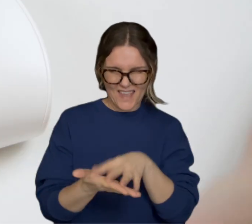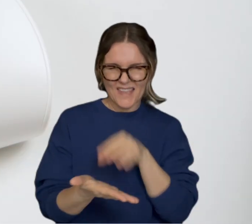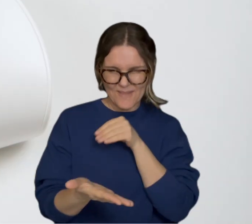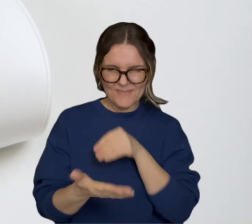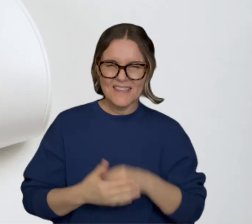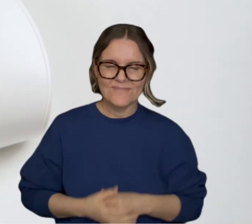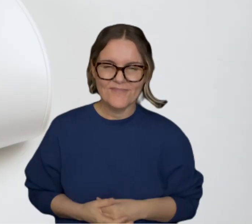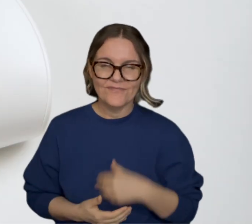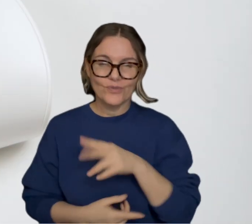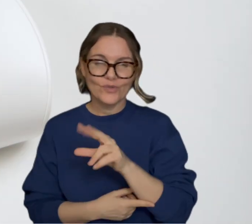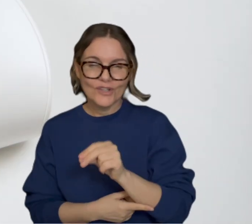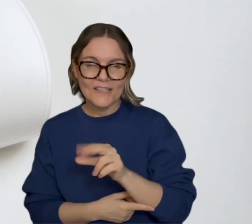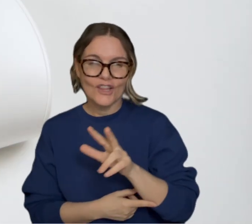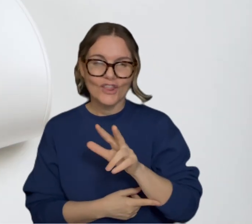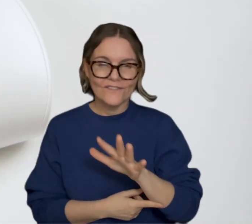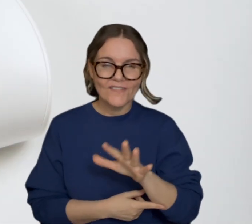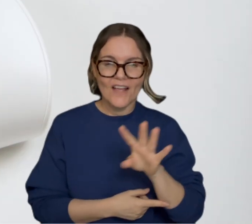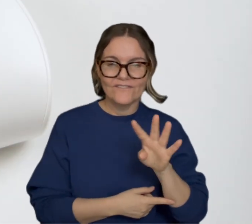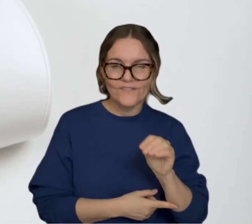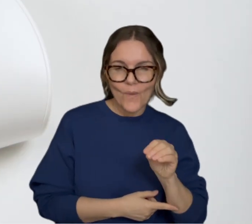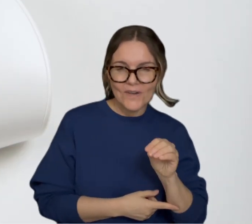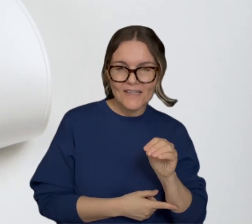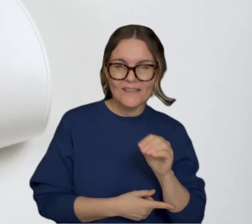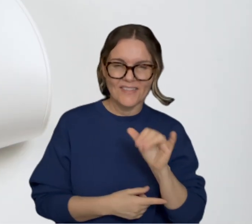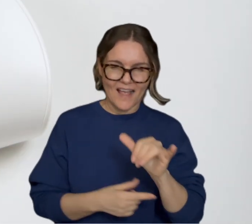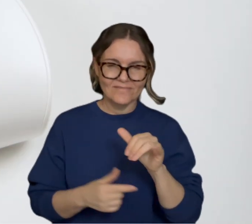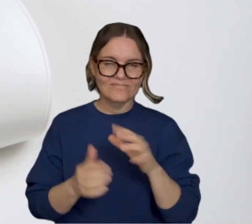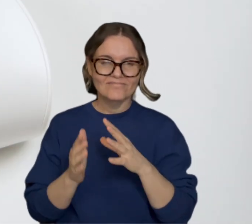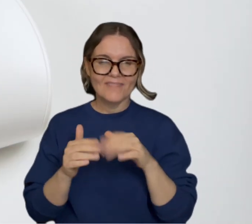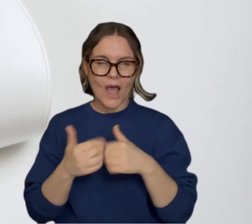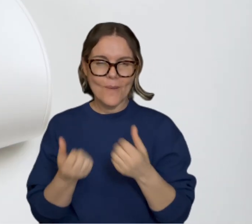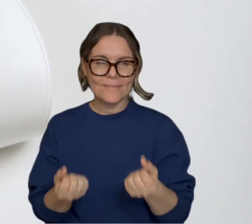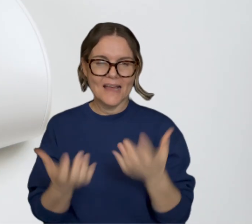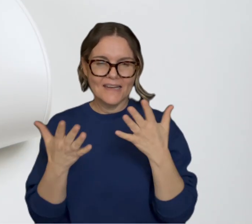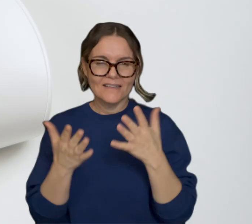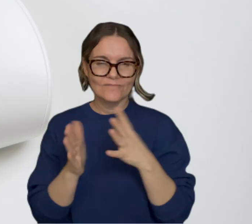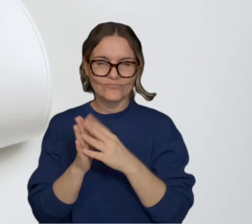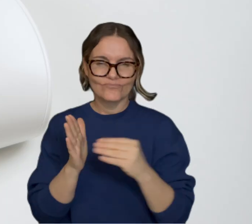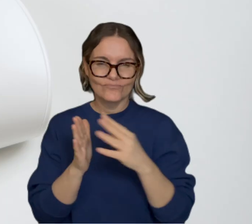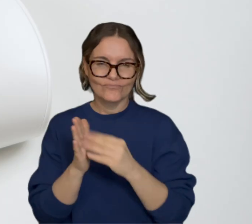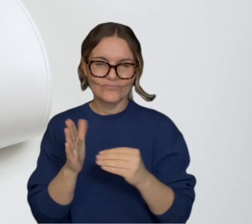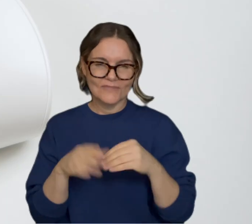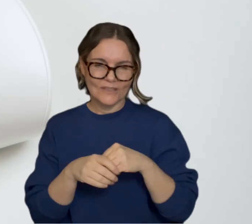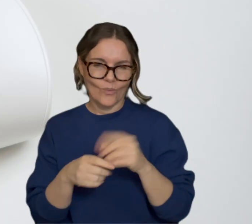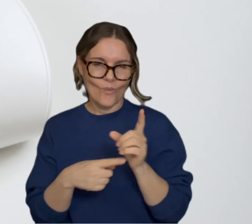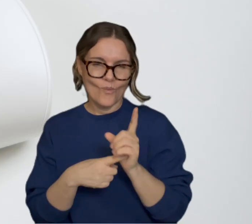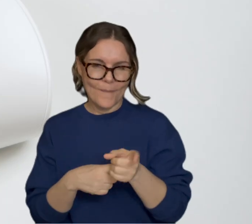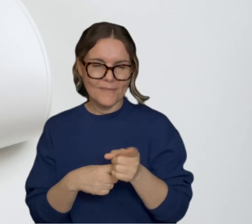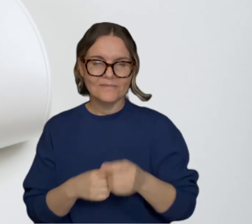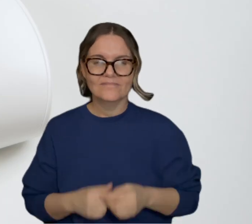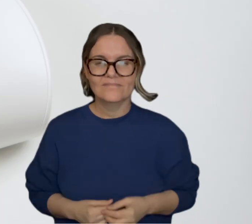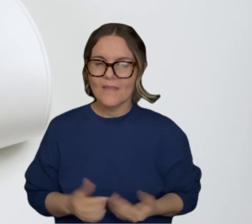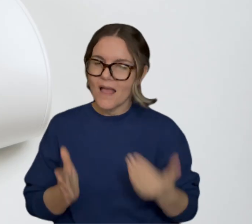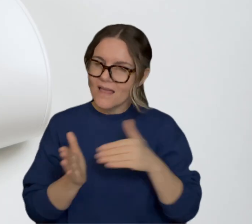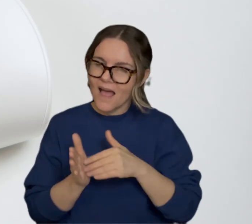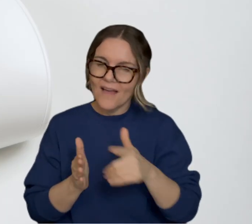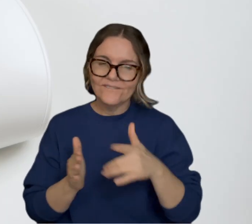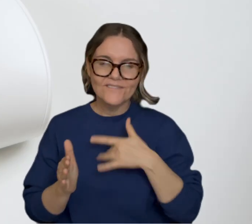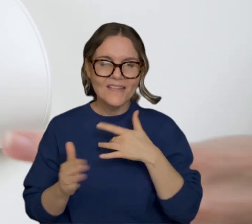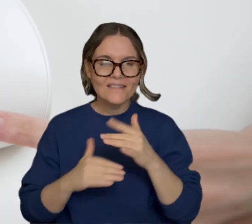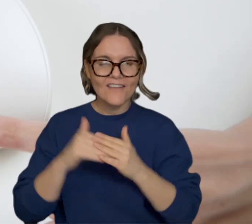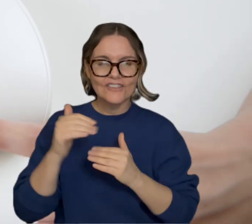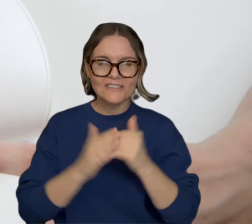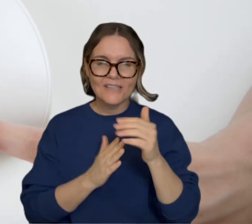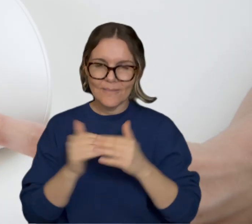30 35 and 40 while in level seven of suction strength 30 to 40 sucks per minute you're going